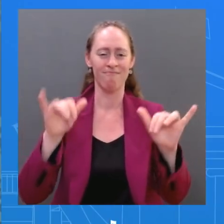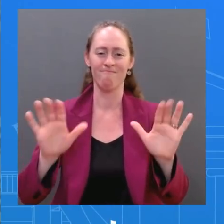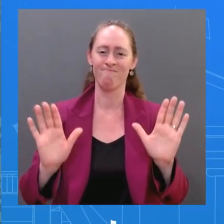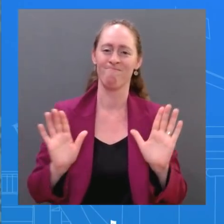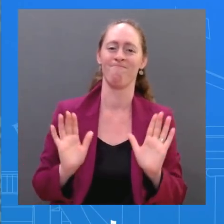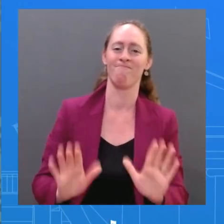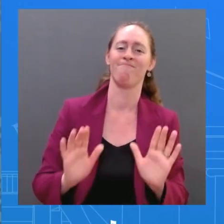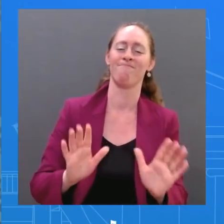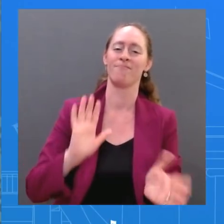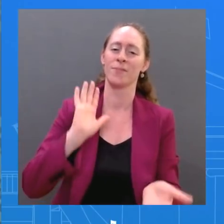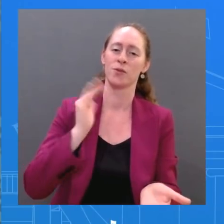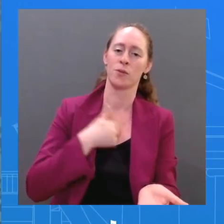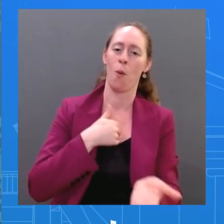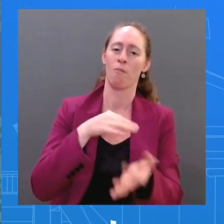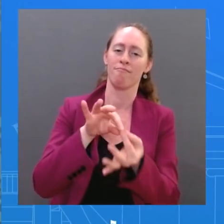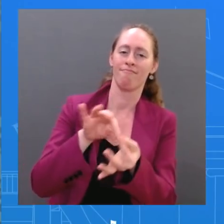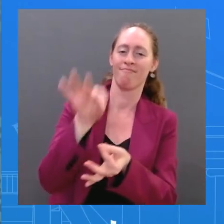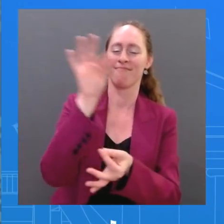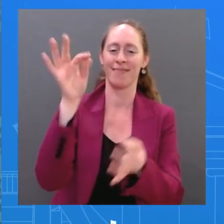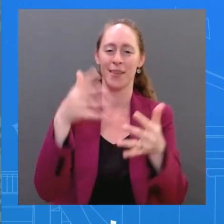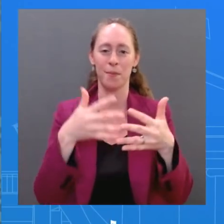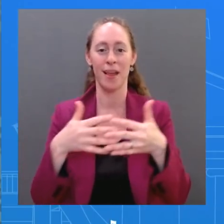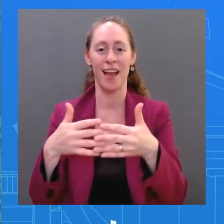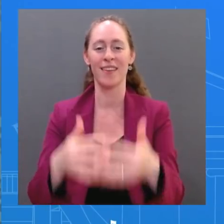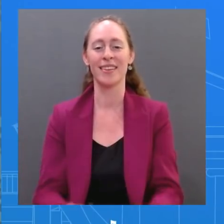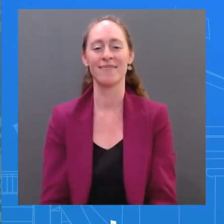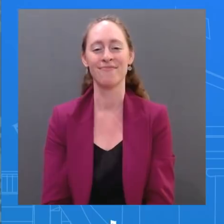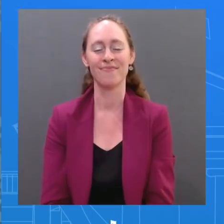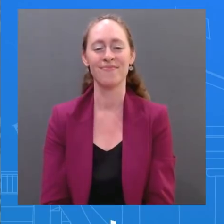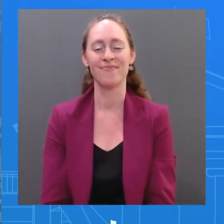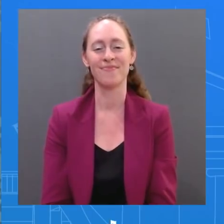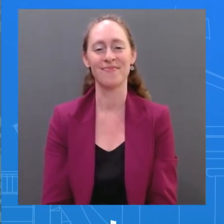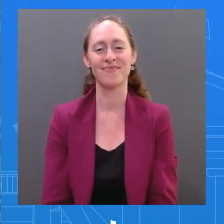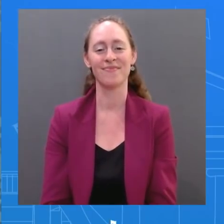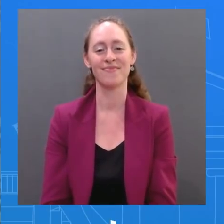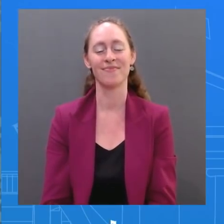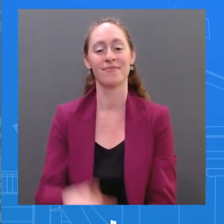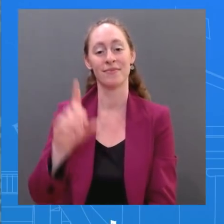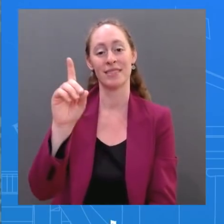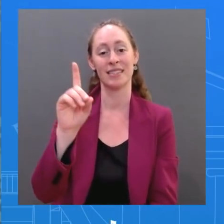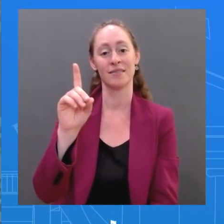nearly $1 billion in funding from President Biden's Bipartisan Infrastructure Law